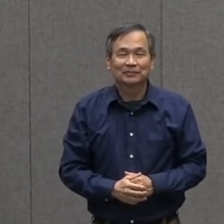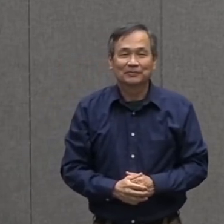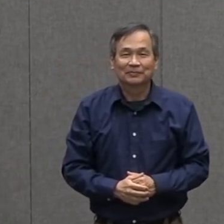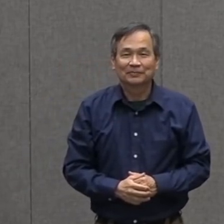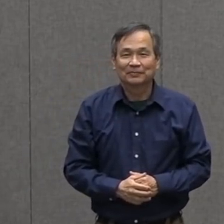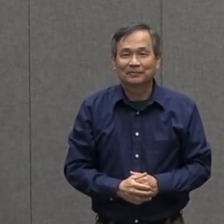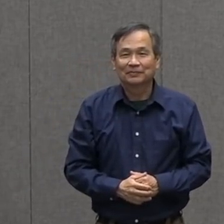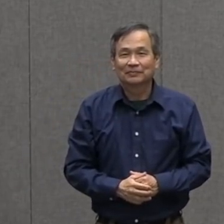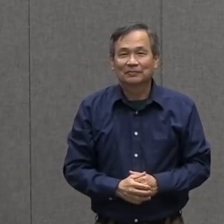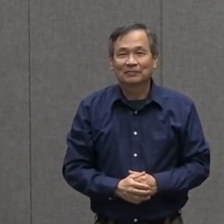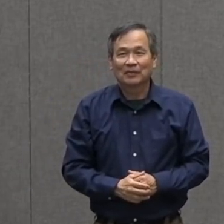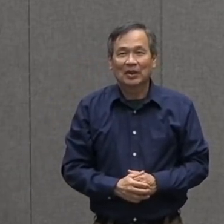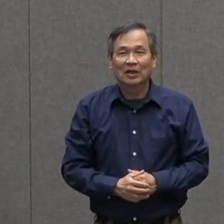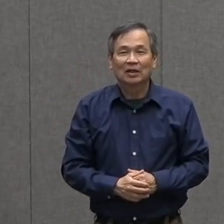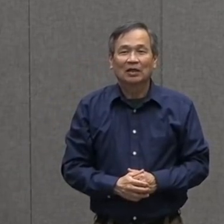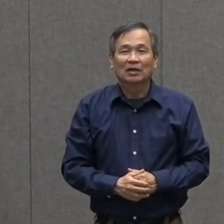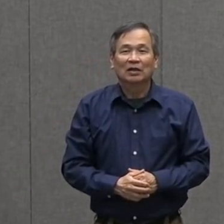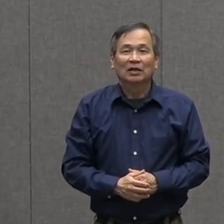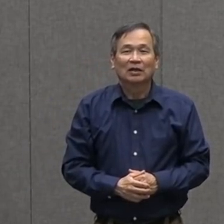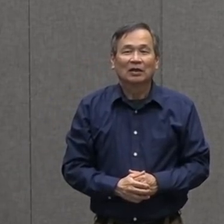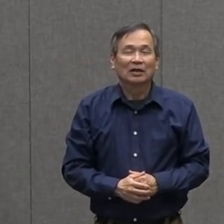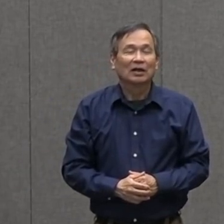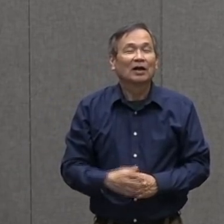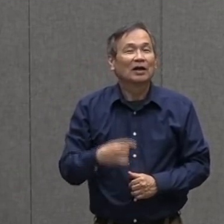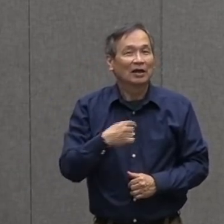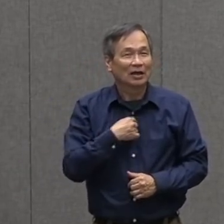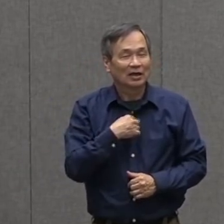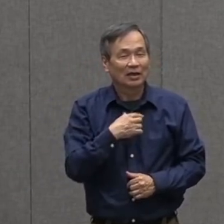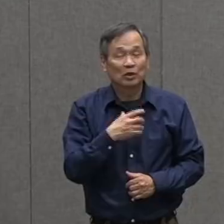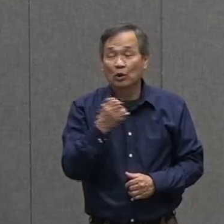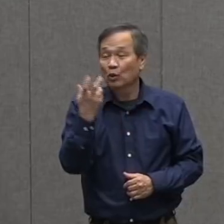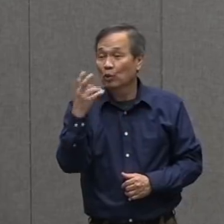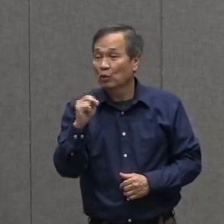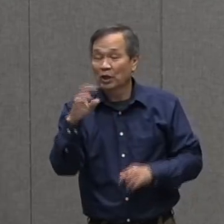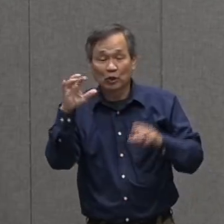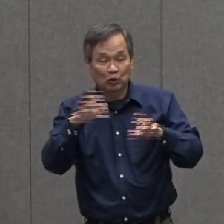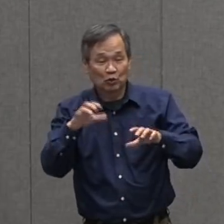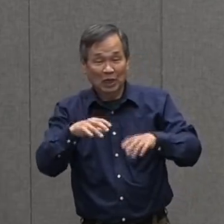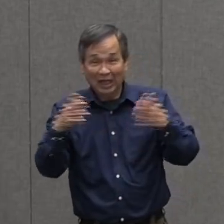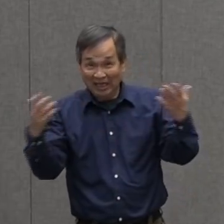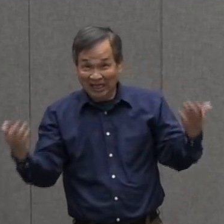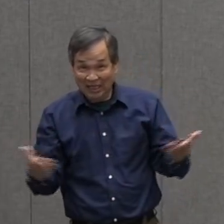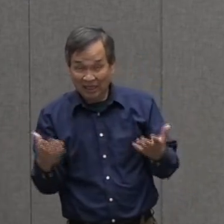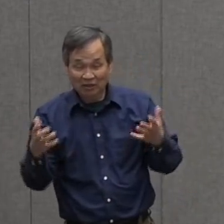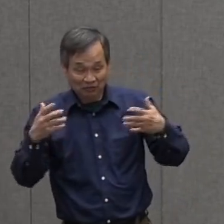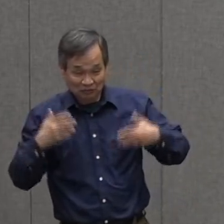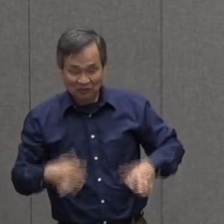Wow, I really like to go out after its rained here in the desert and to look how much greener